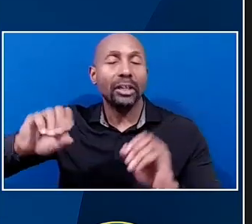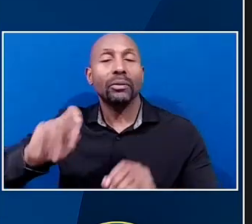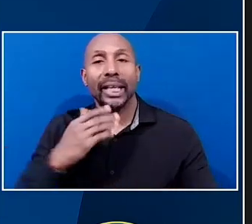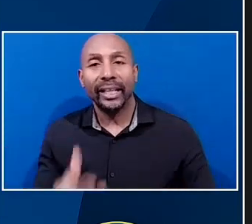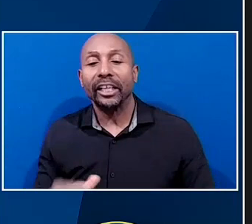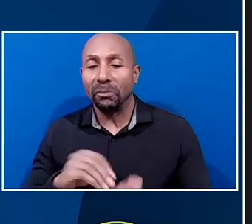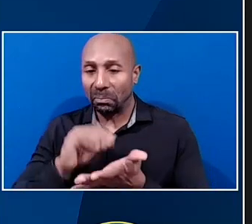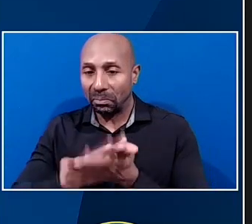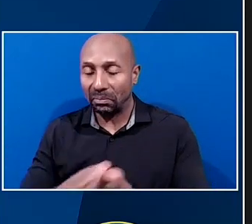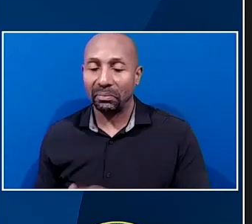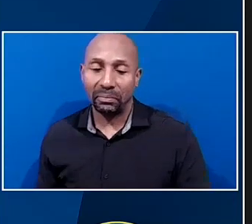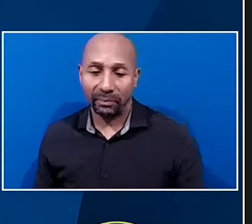Alright. Thanks, everybody.